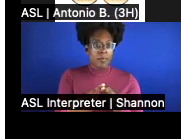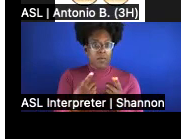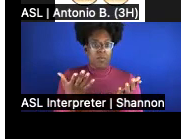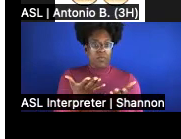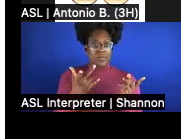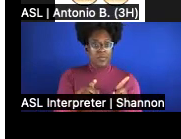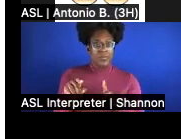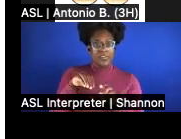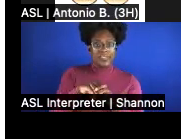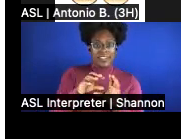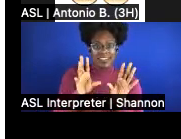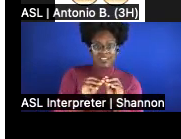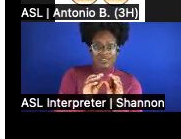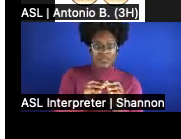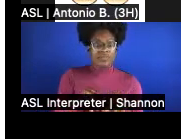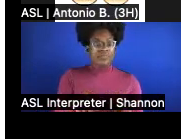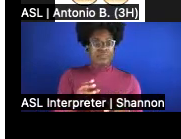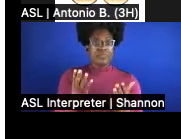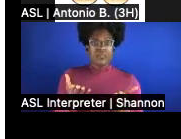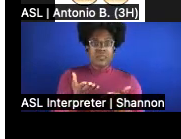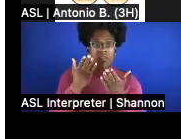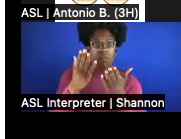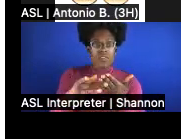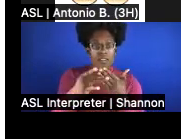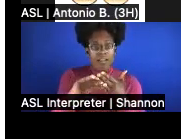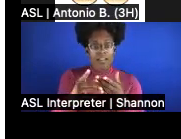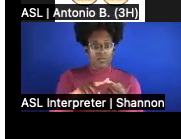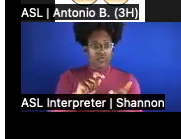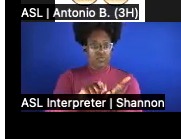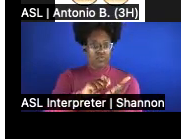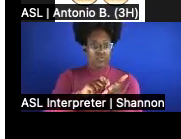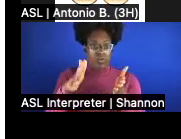writers in processing their feedback and their potential next steps. But even more importantly,